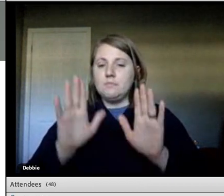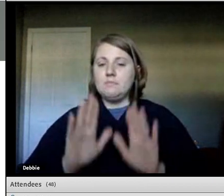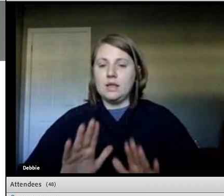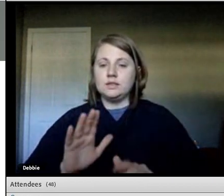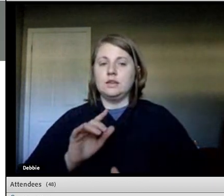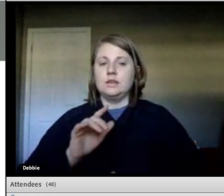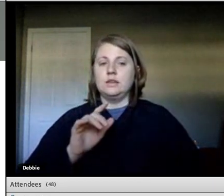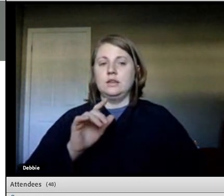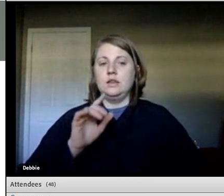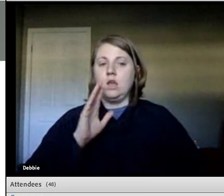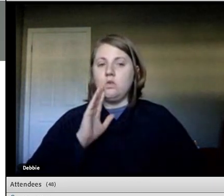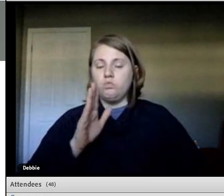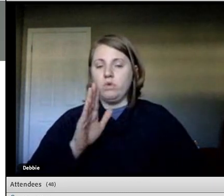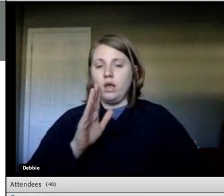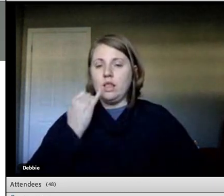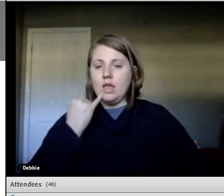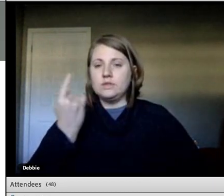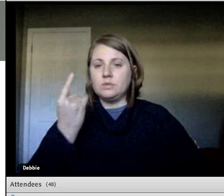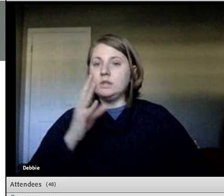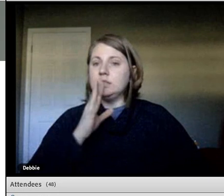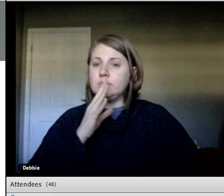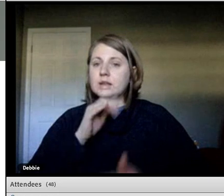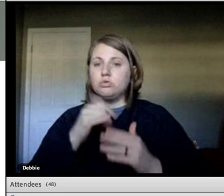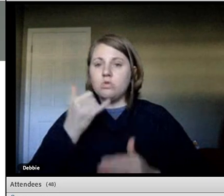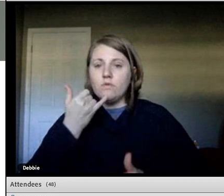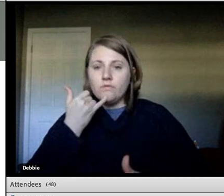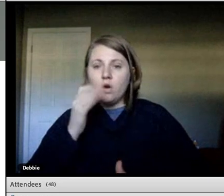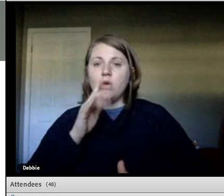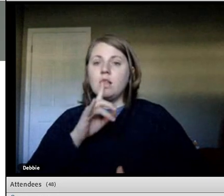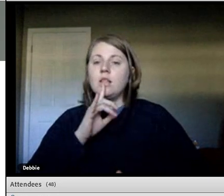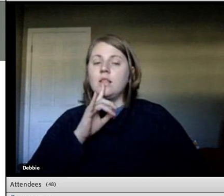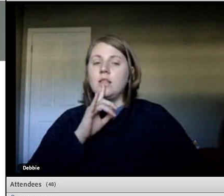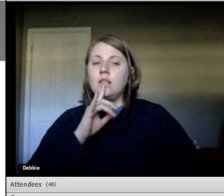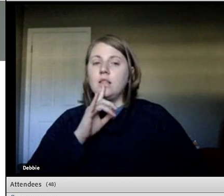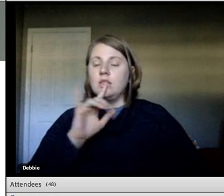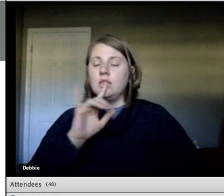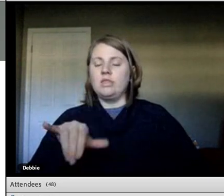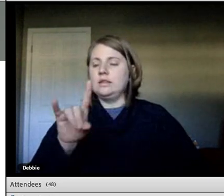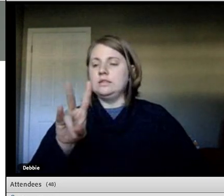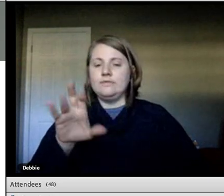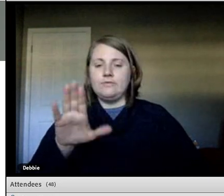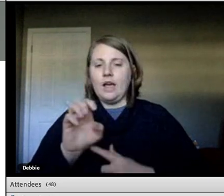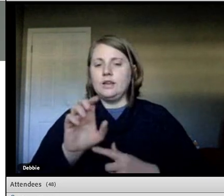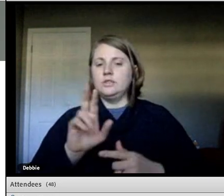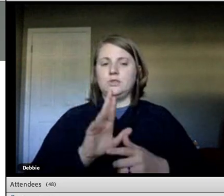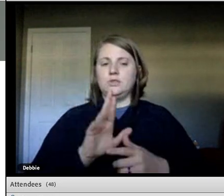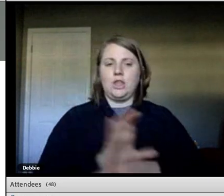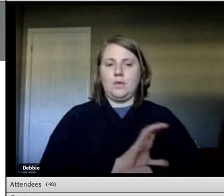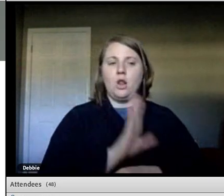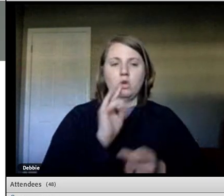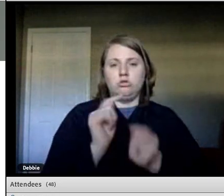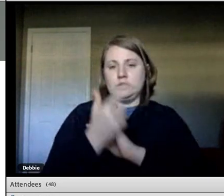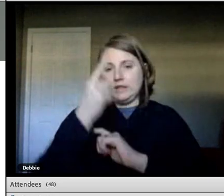If someone speaks into the phone, it will actually -- or the device or the computer, it will translate it for you. The other thing it will do is,